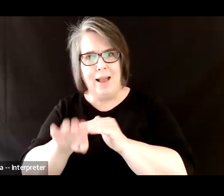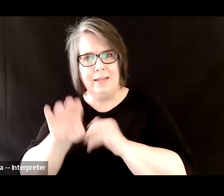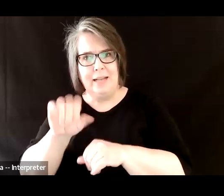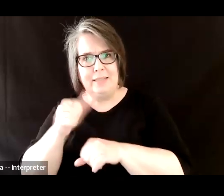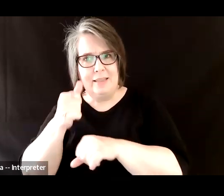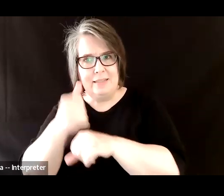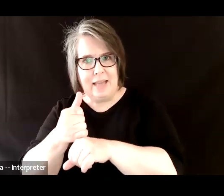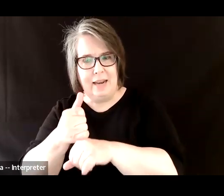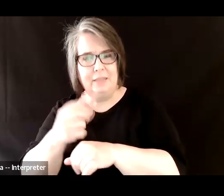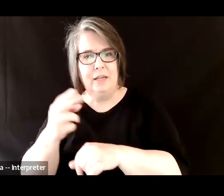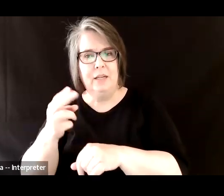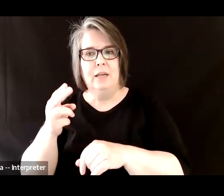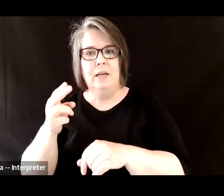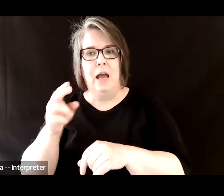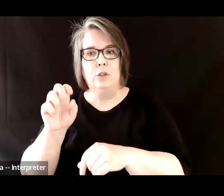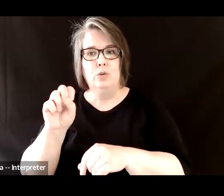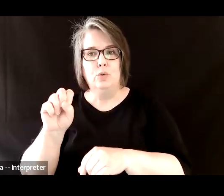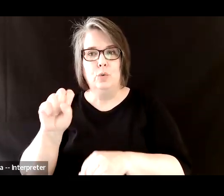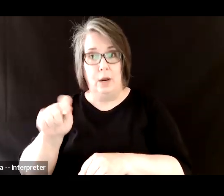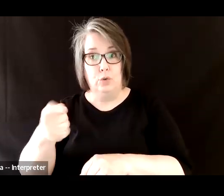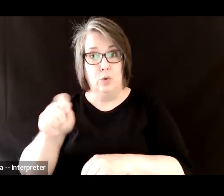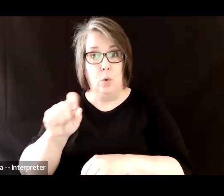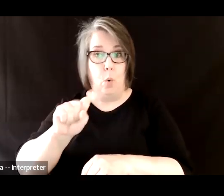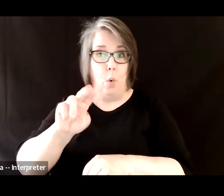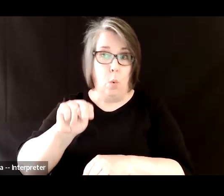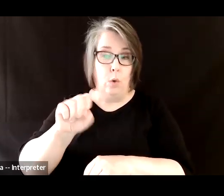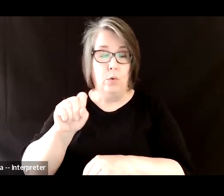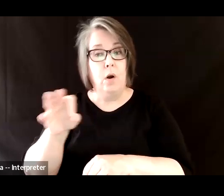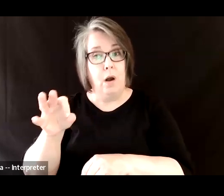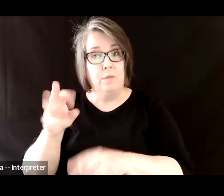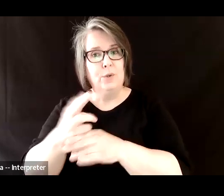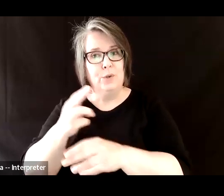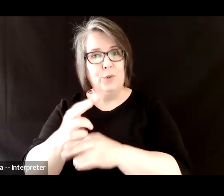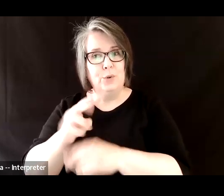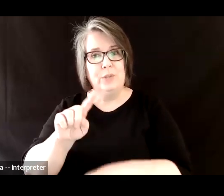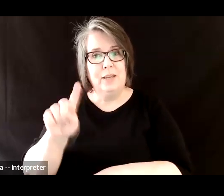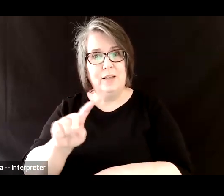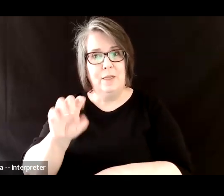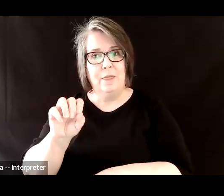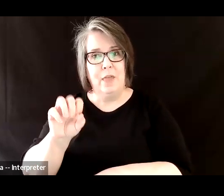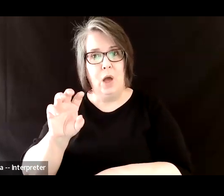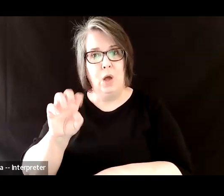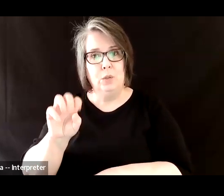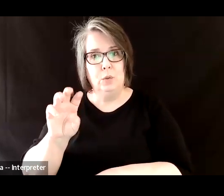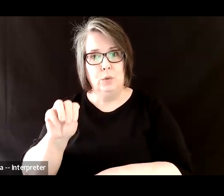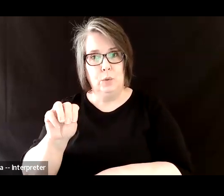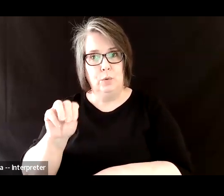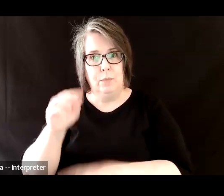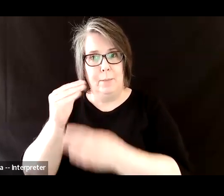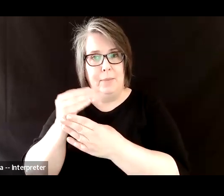using Zoom menu's. Please use the Q&A question and answer feature to post your questions.